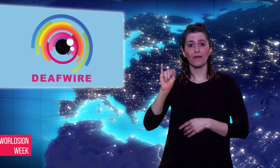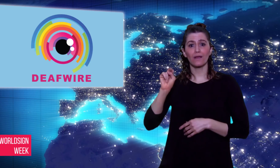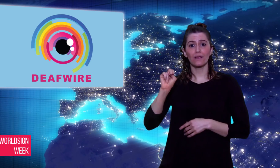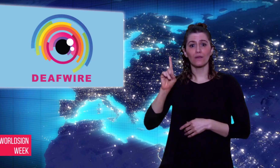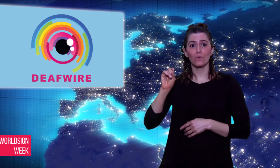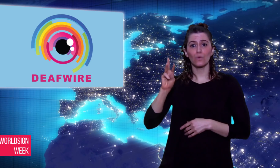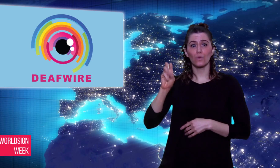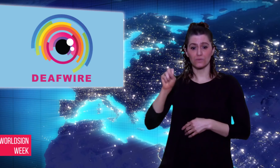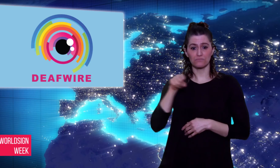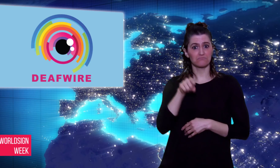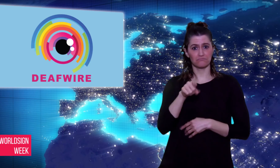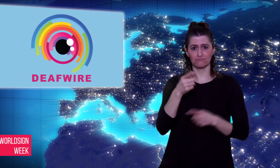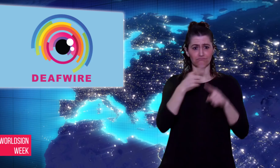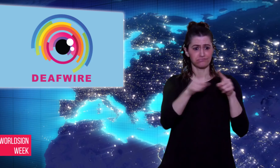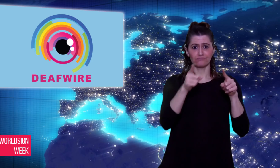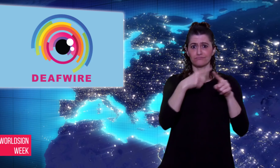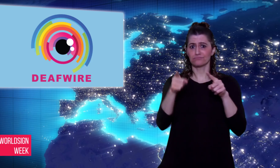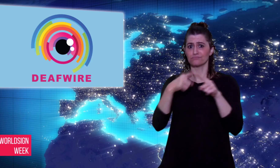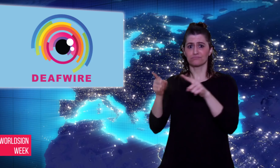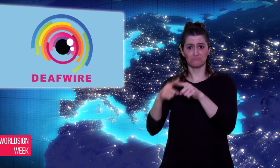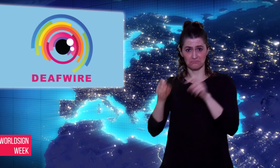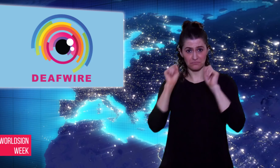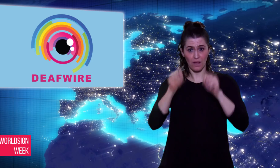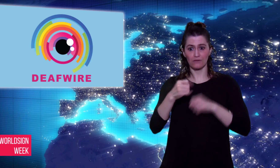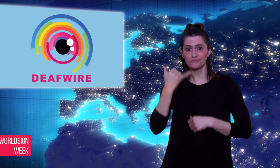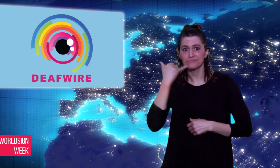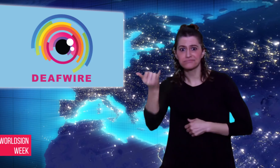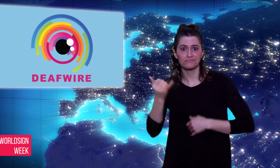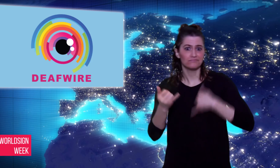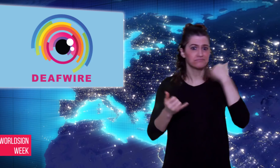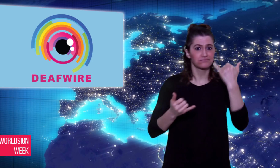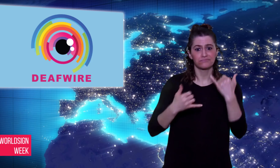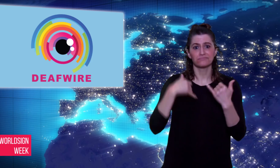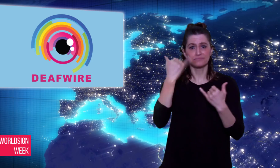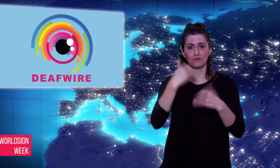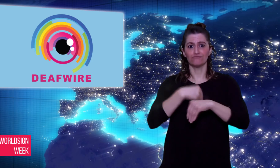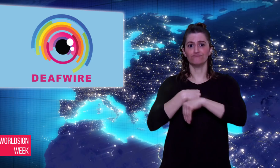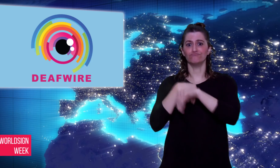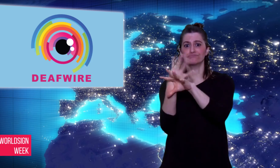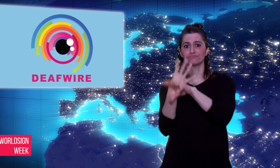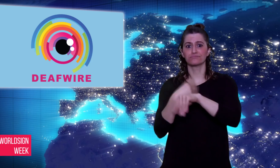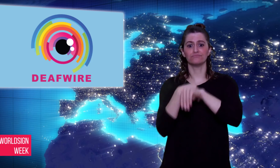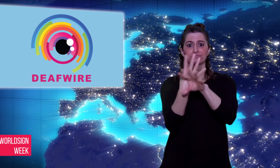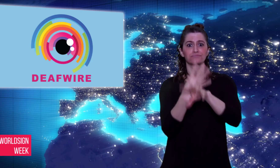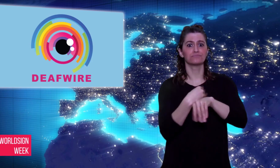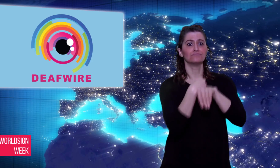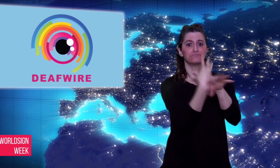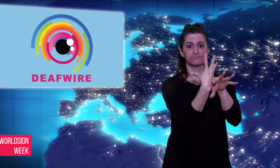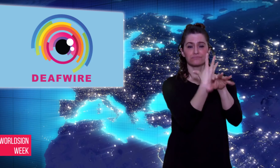officials fluent in ASL from any Android,